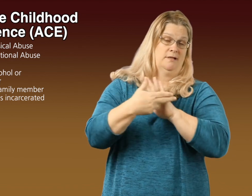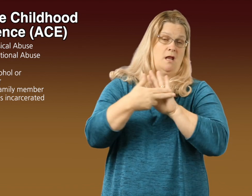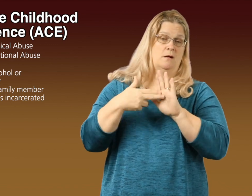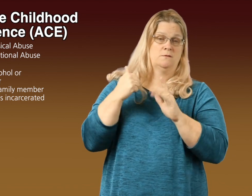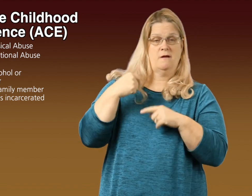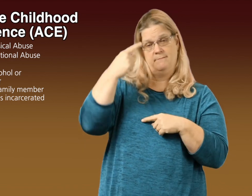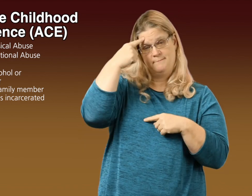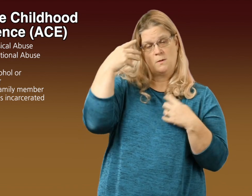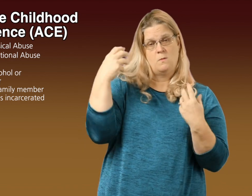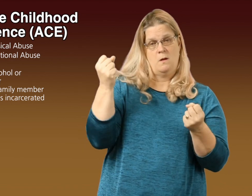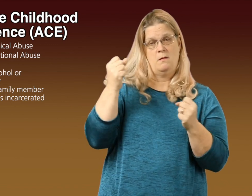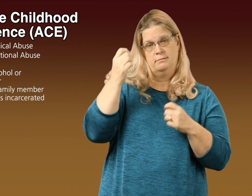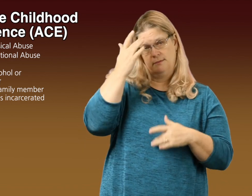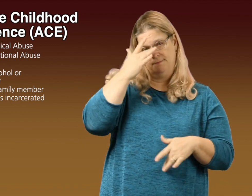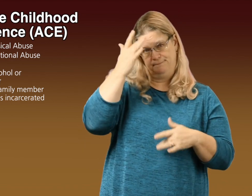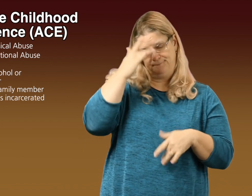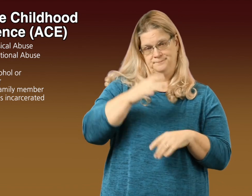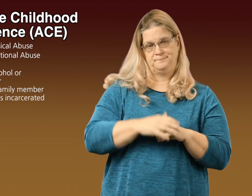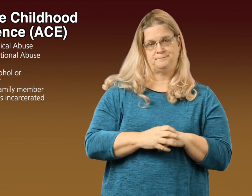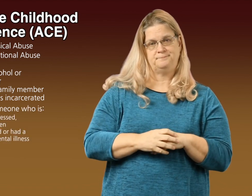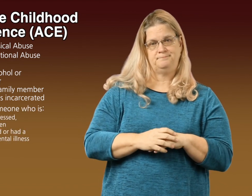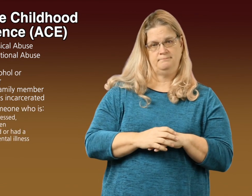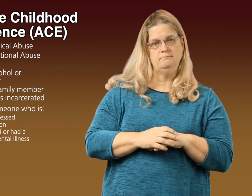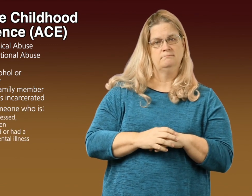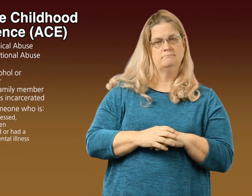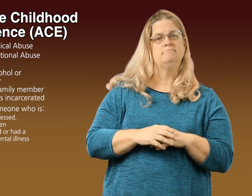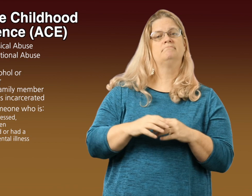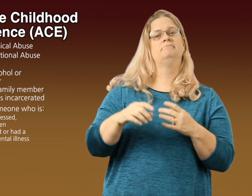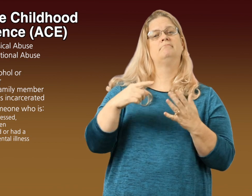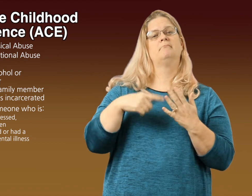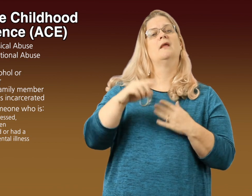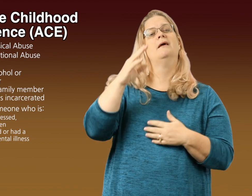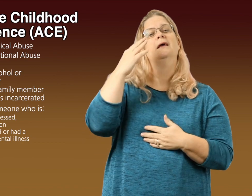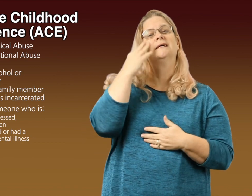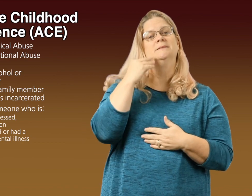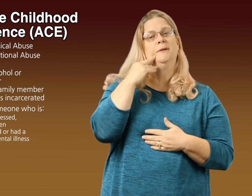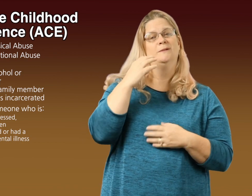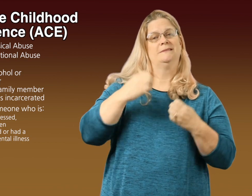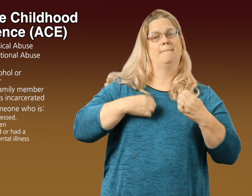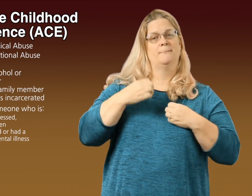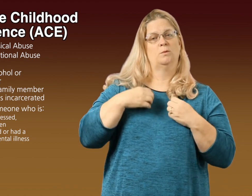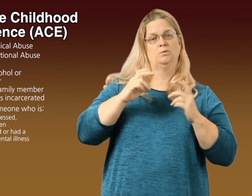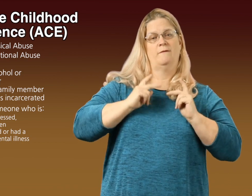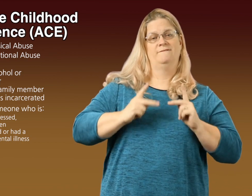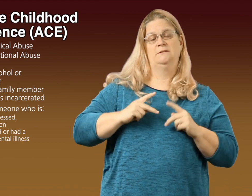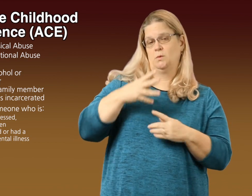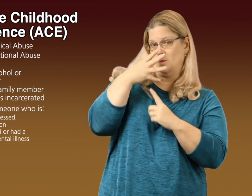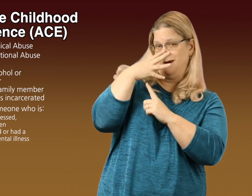or had a diagnosis of mental illness, experiencing emotional or physical neglect,